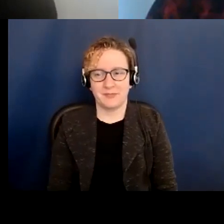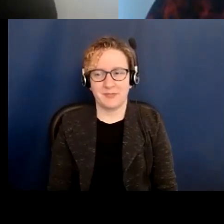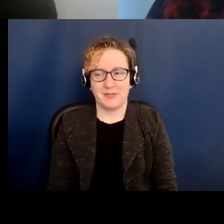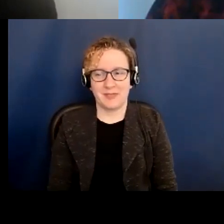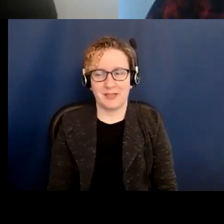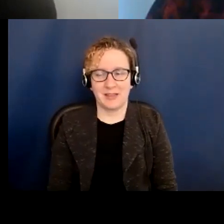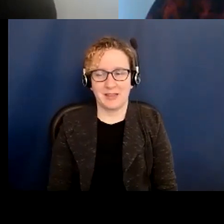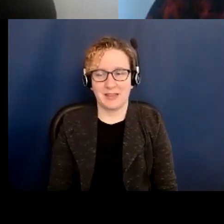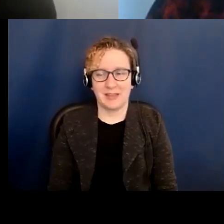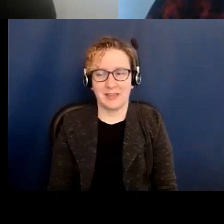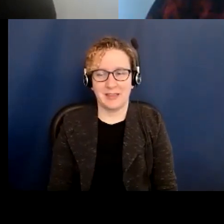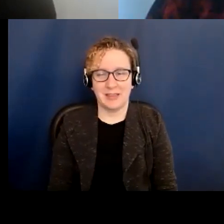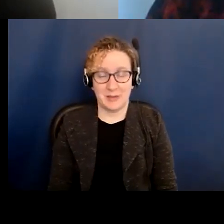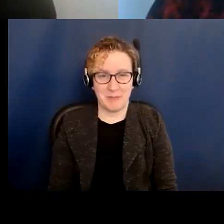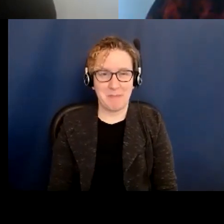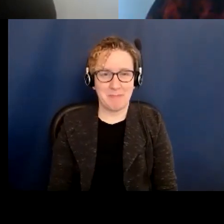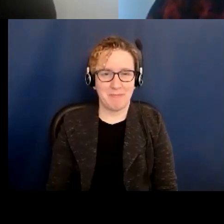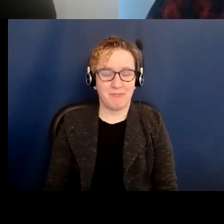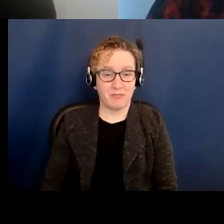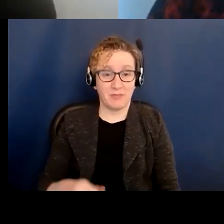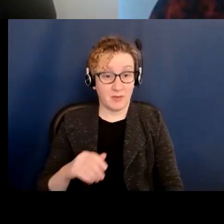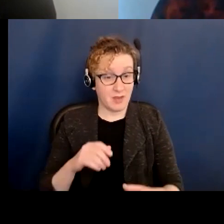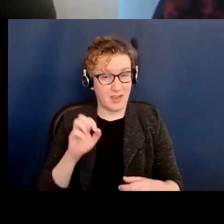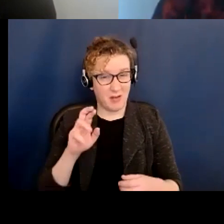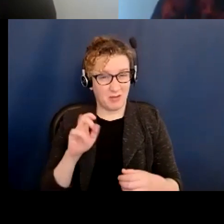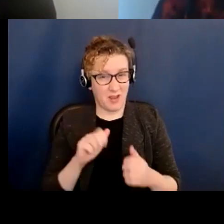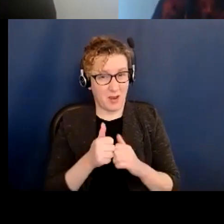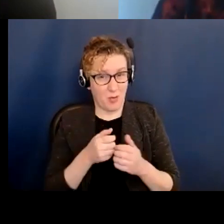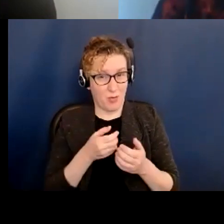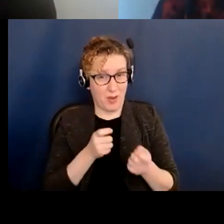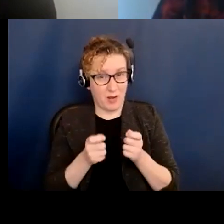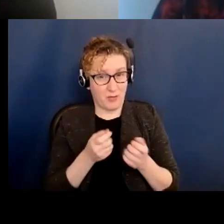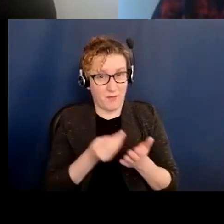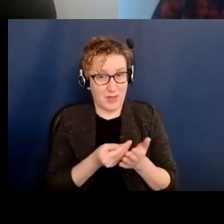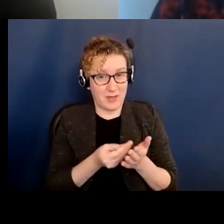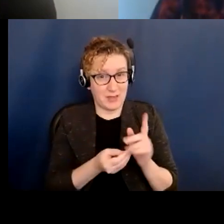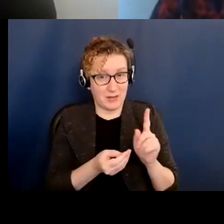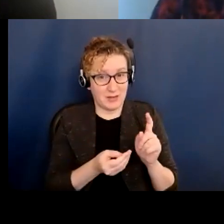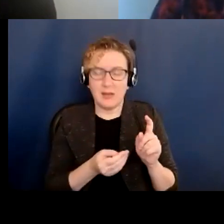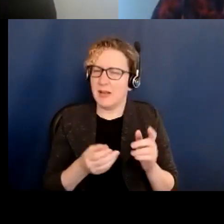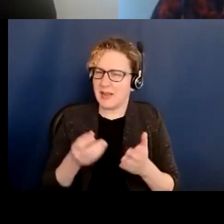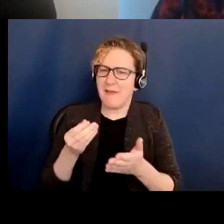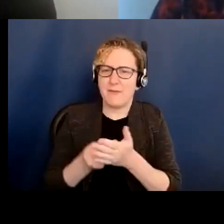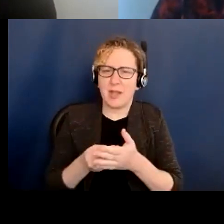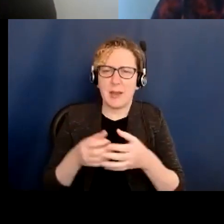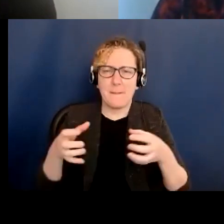Yes, how did you arrange a funding pool for reasonable accommodations?